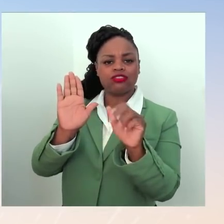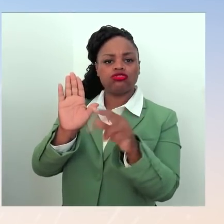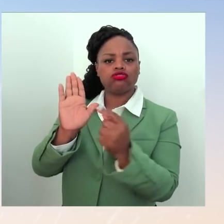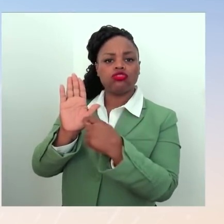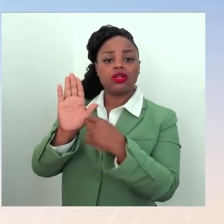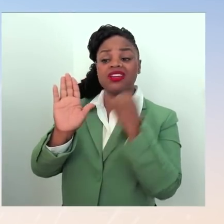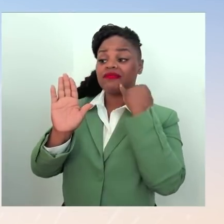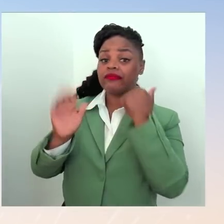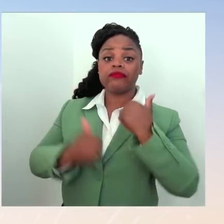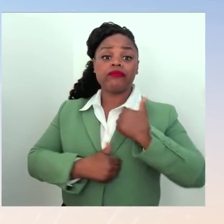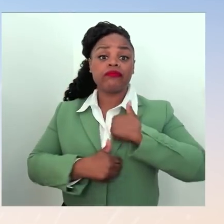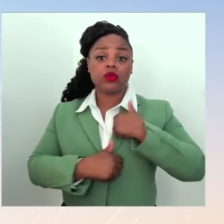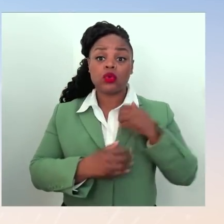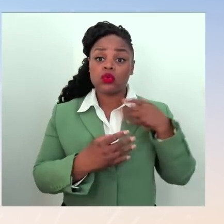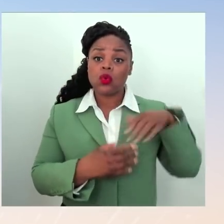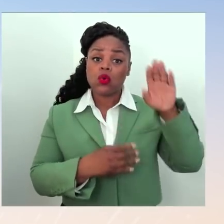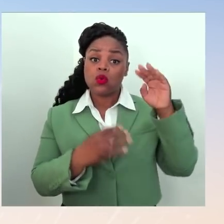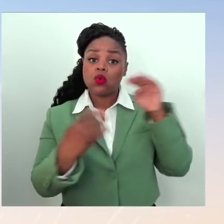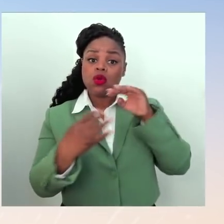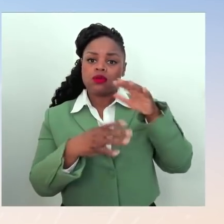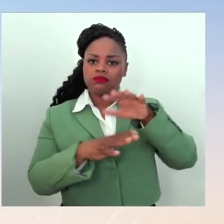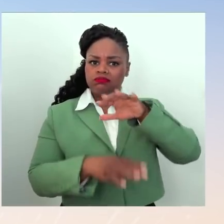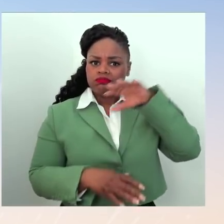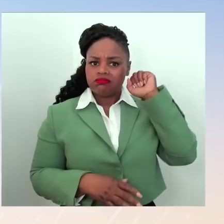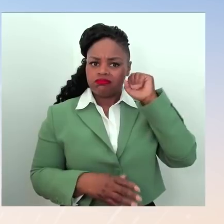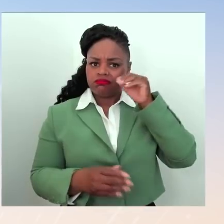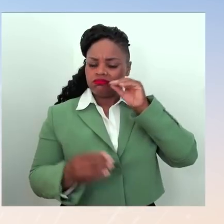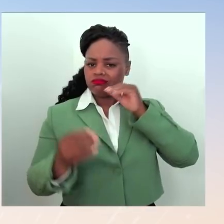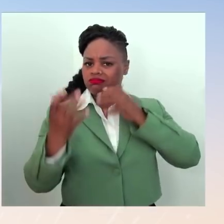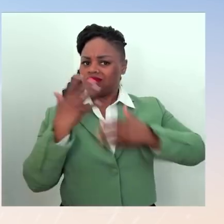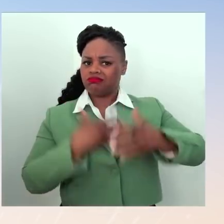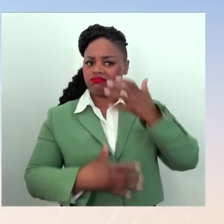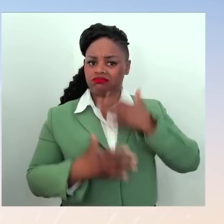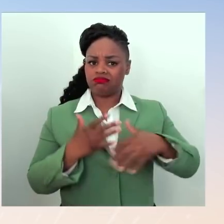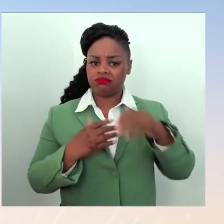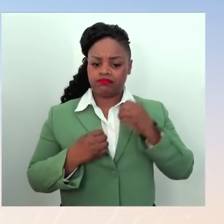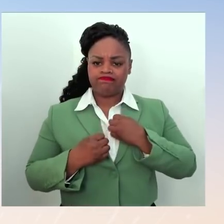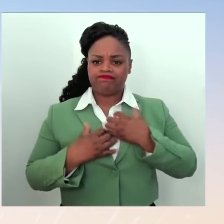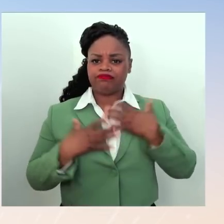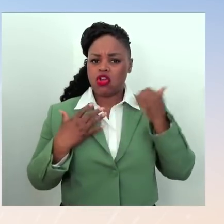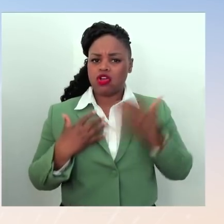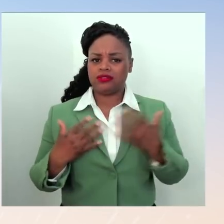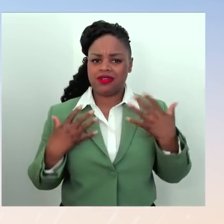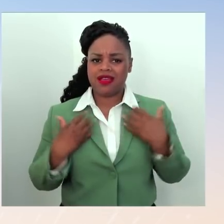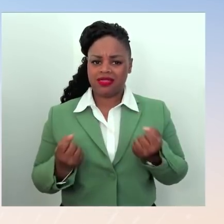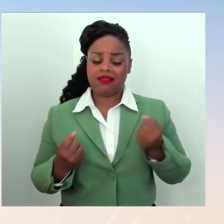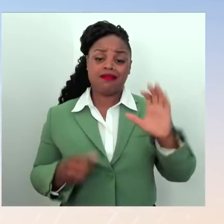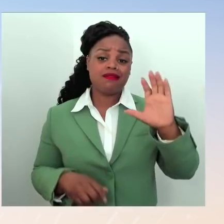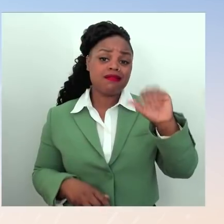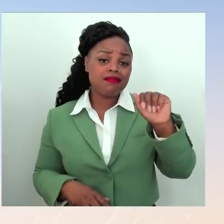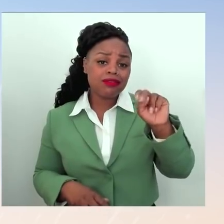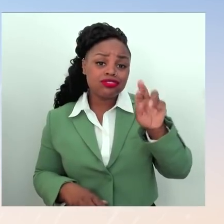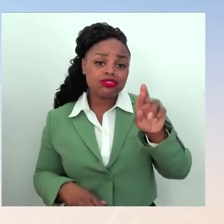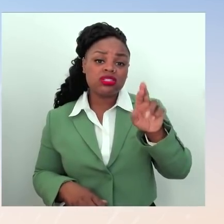that ensures we honor our commitment to veterans exposed to toxic substances. President Biden believes we have a sacred obligation